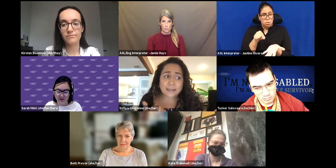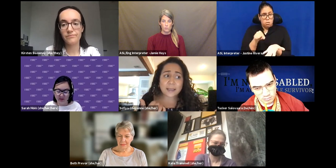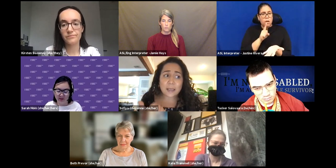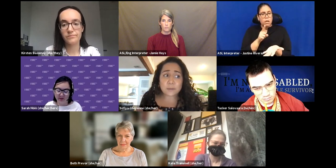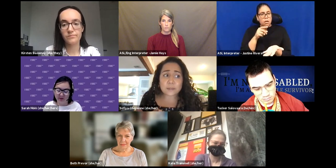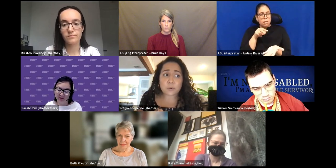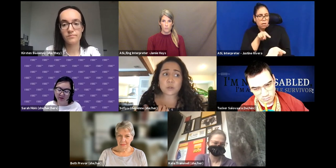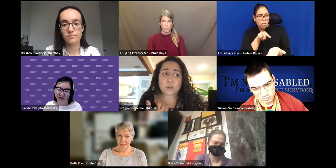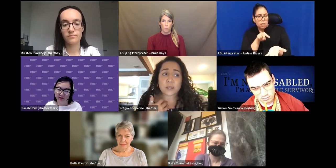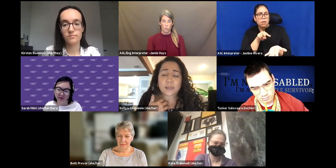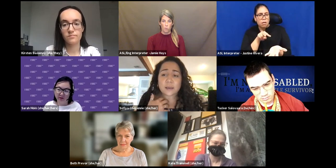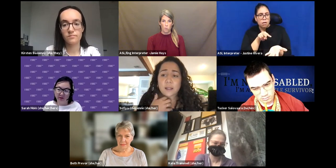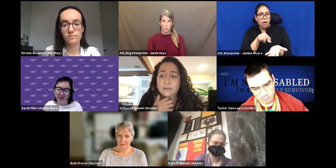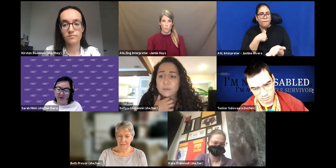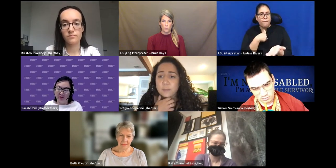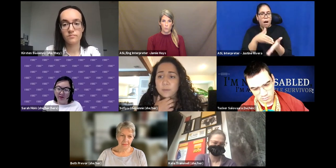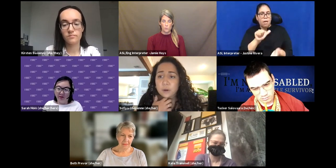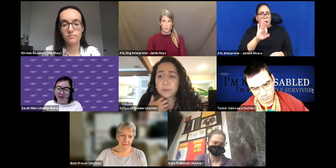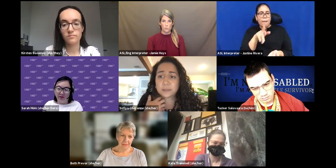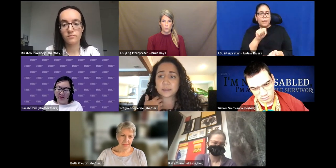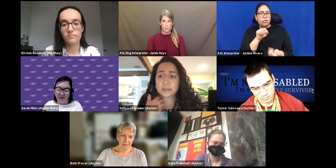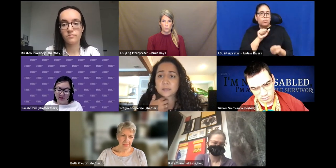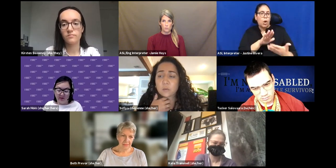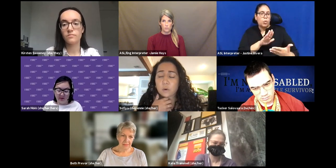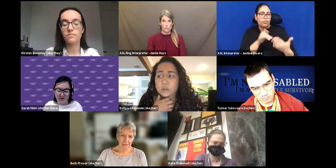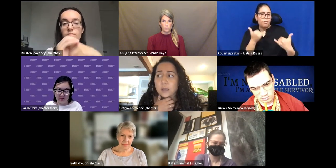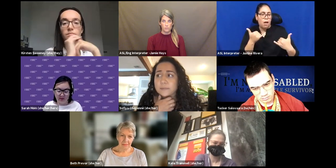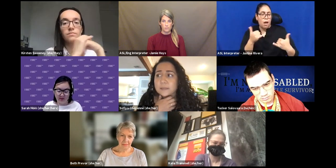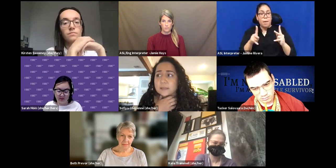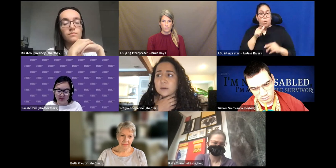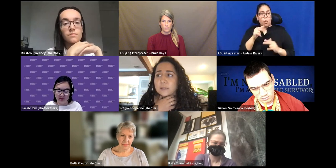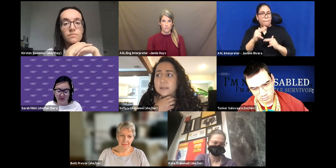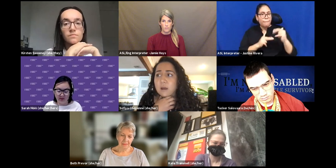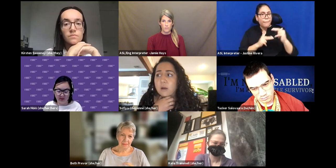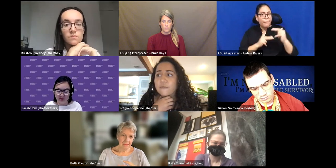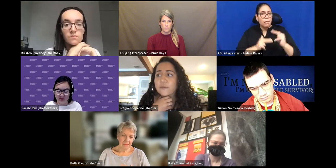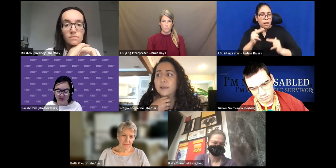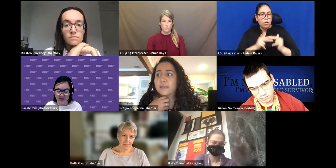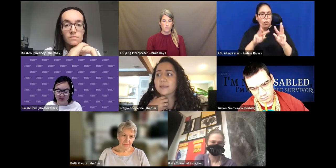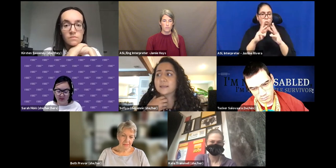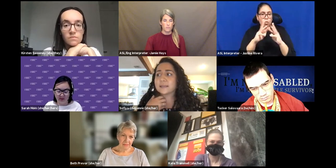anti-ableist approach, which I think a lot of the people that are building these workshops and series are feeling that this is